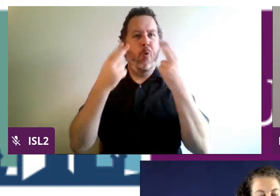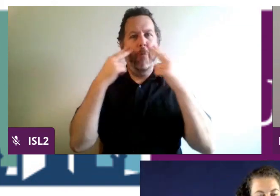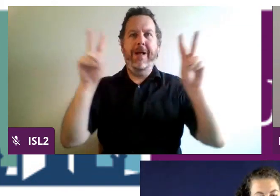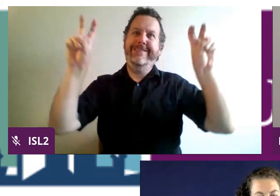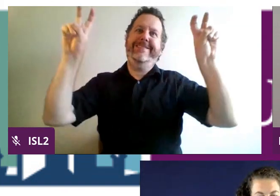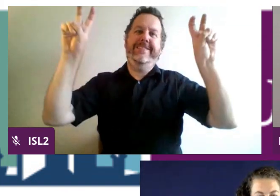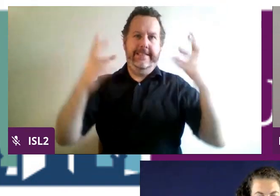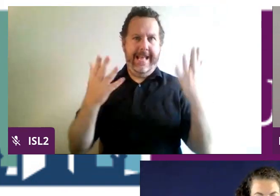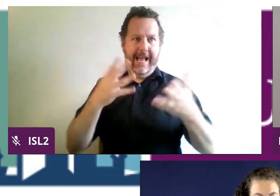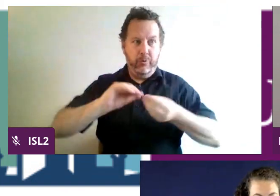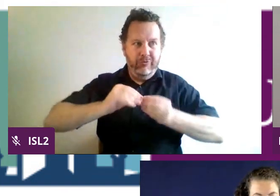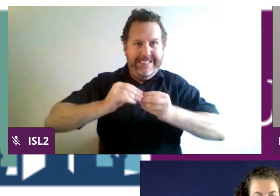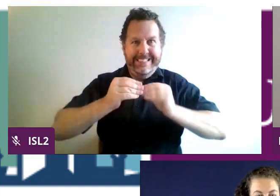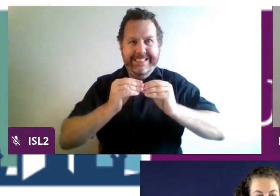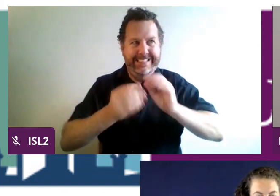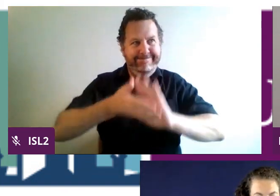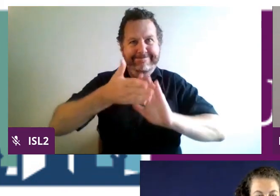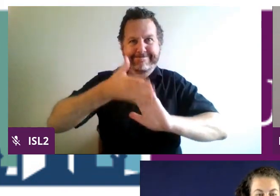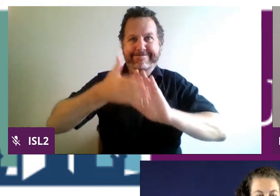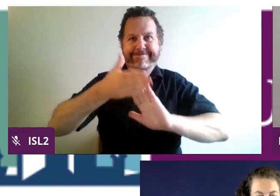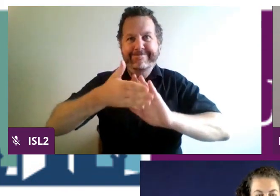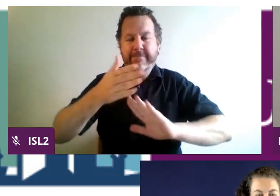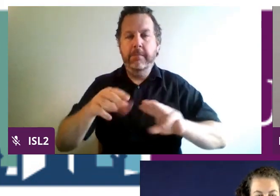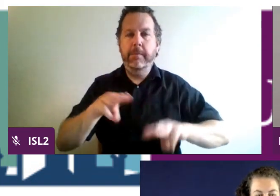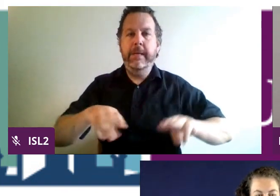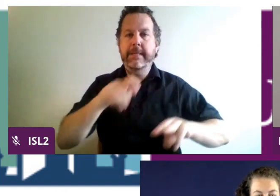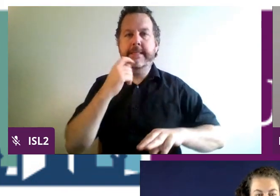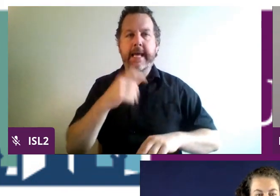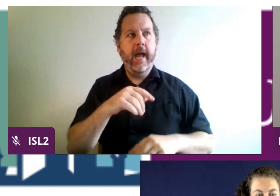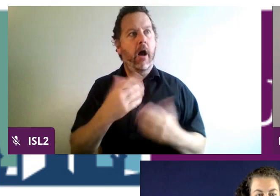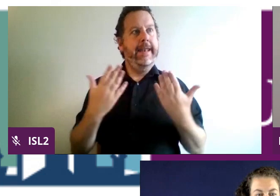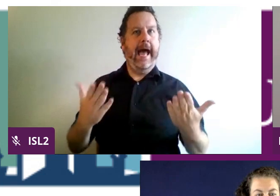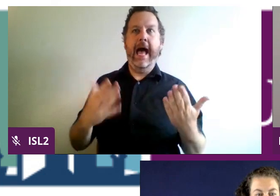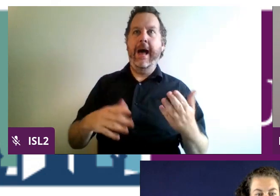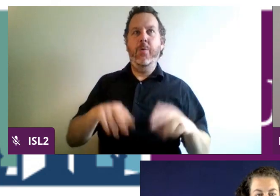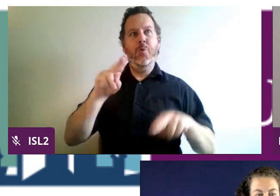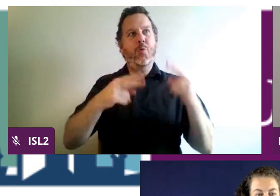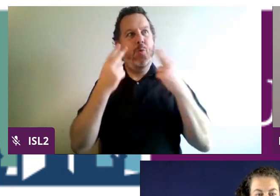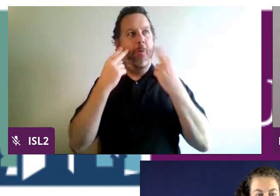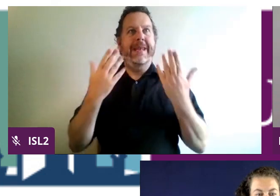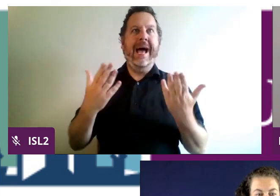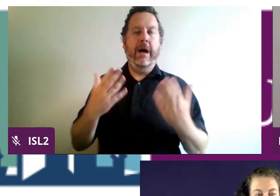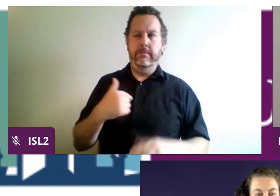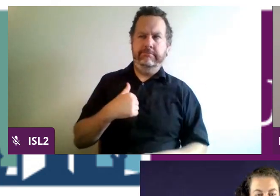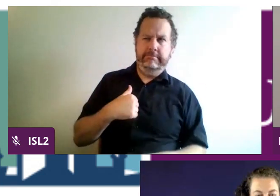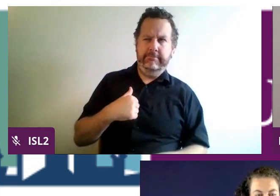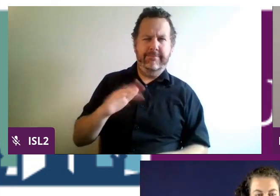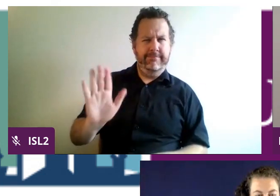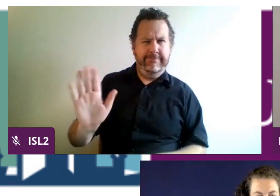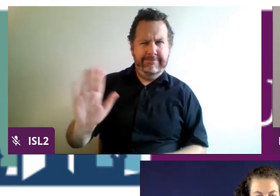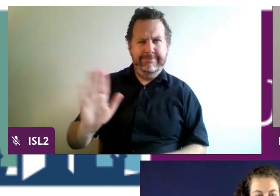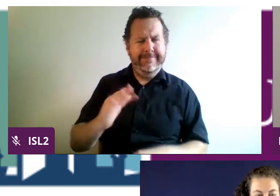just said because while we are creating this new normal, I would say that we are in a new normal, and we